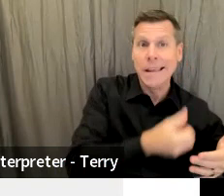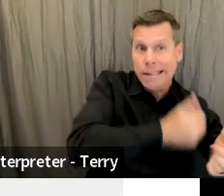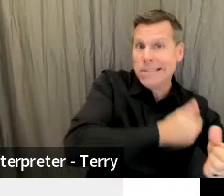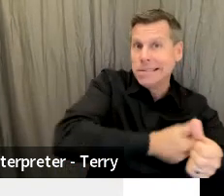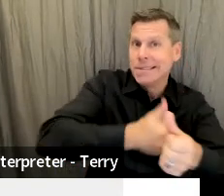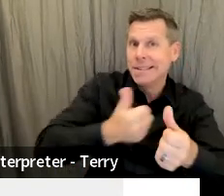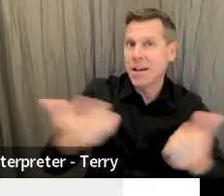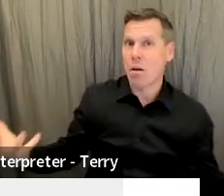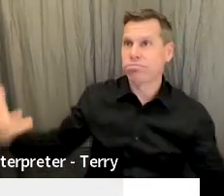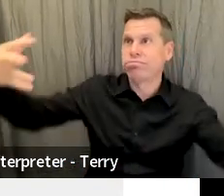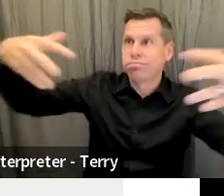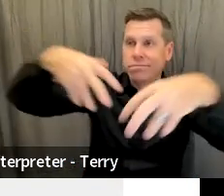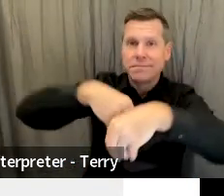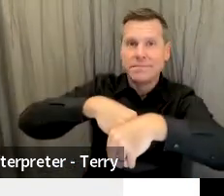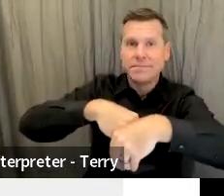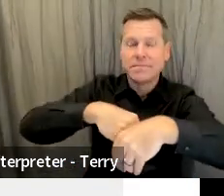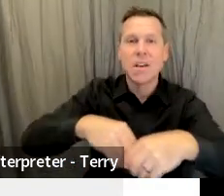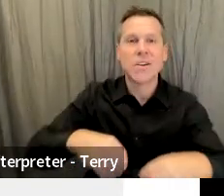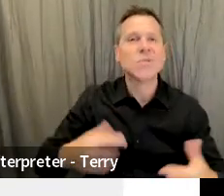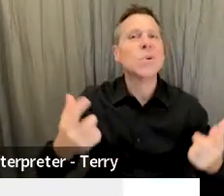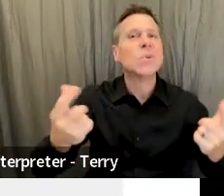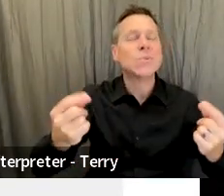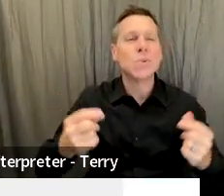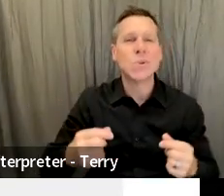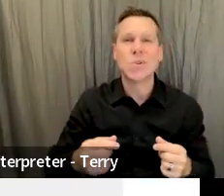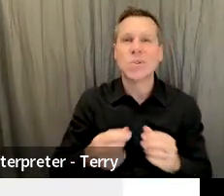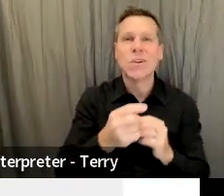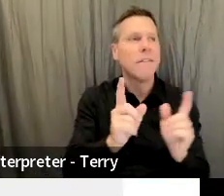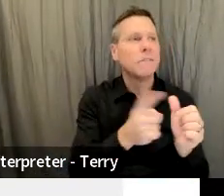we started just throwing our materials in there.